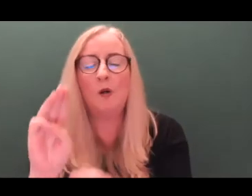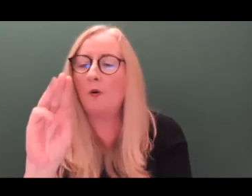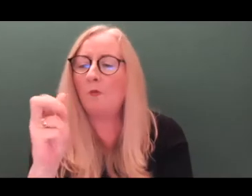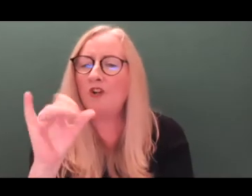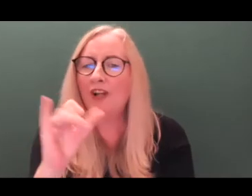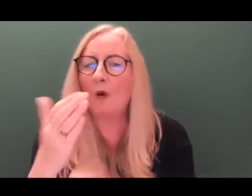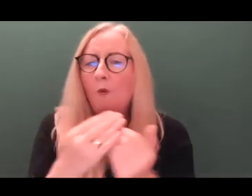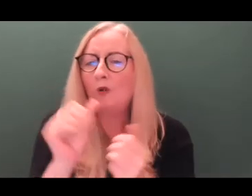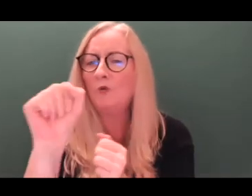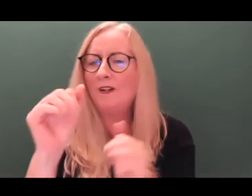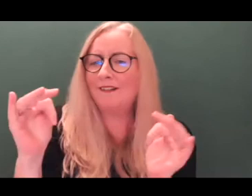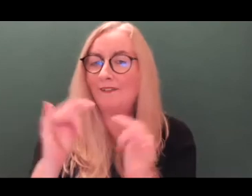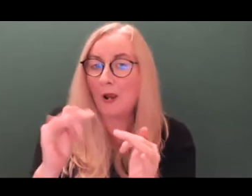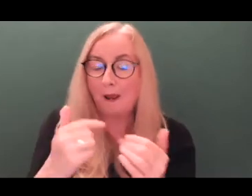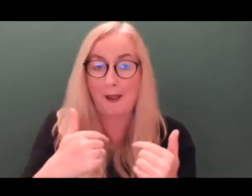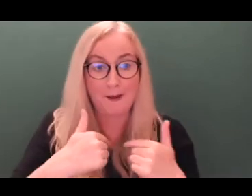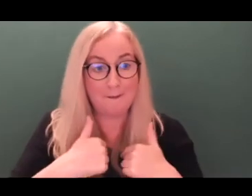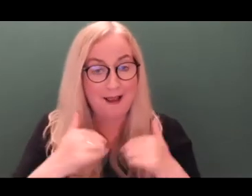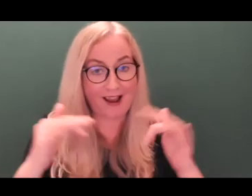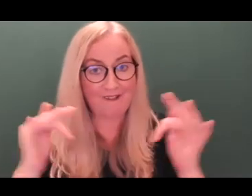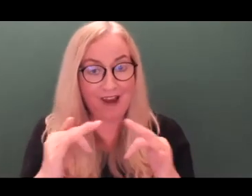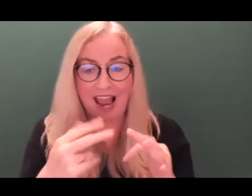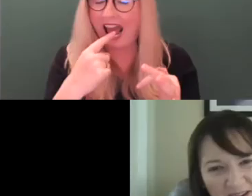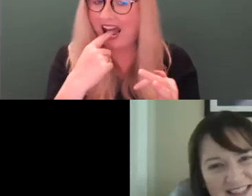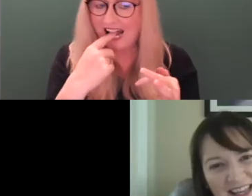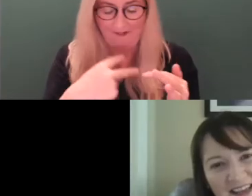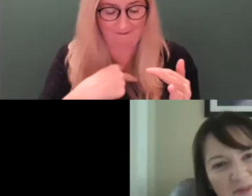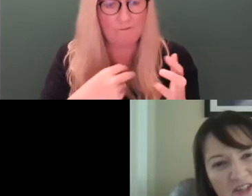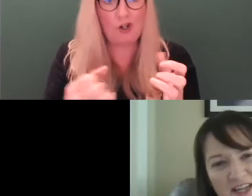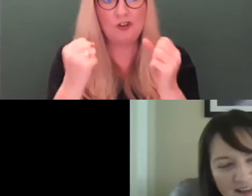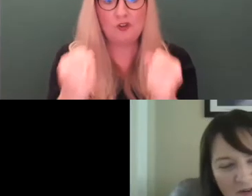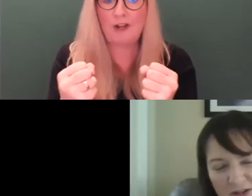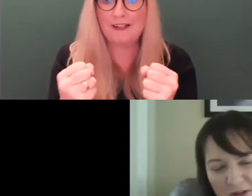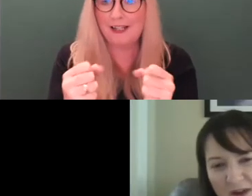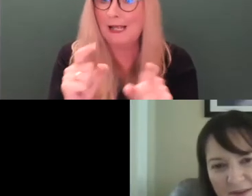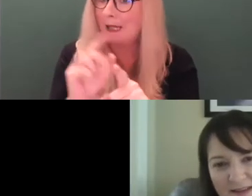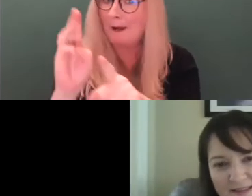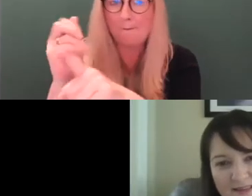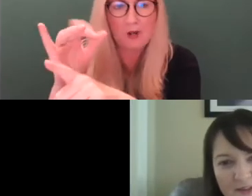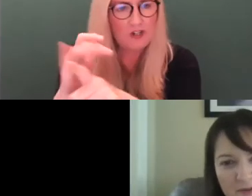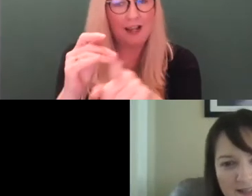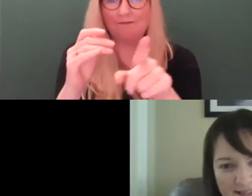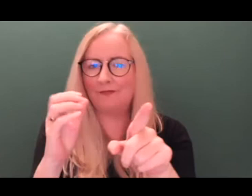: My fears are very strong because like Patricia and Áine, you know I have been doing this sector